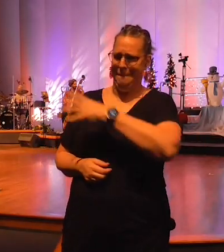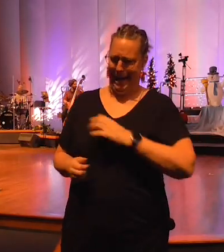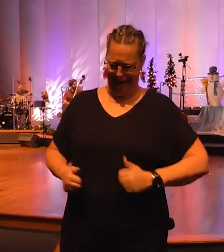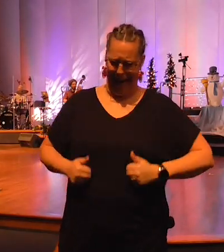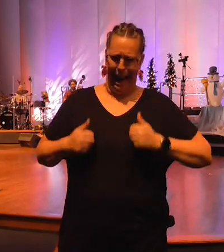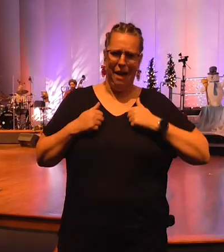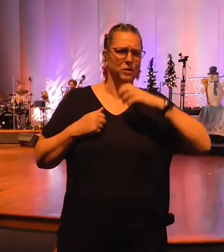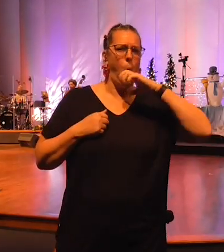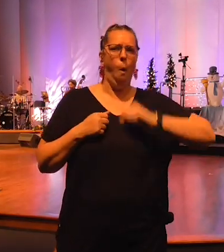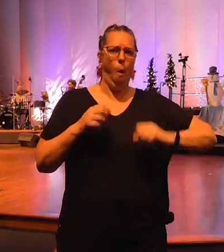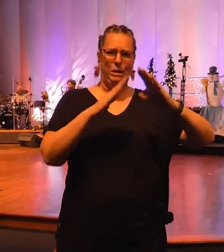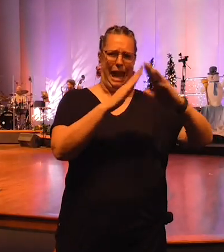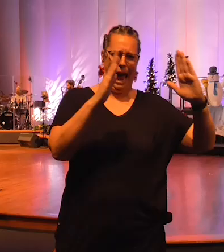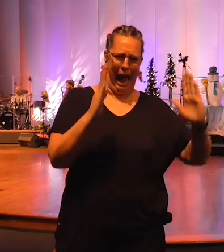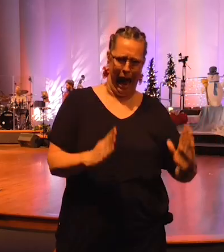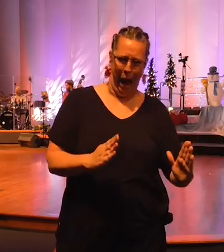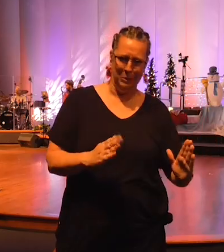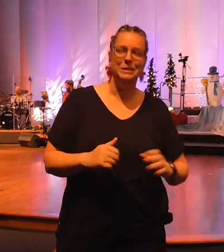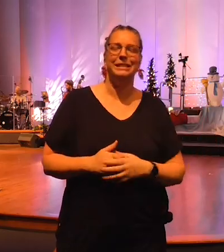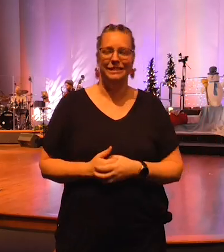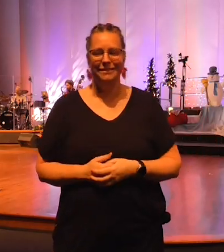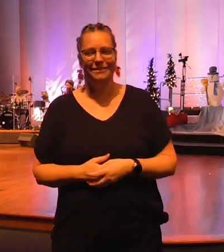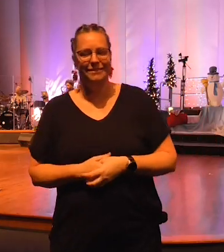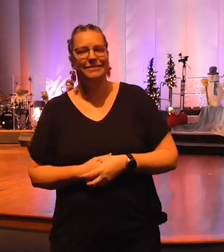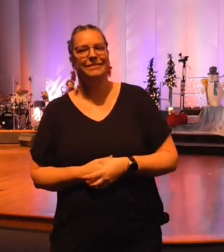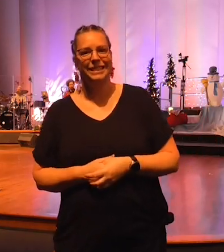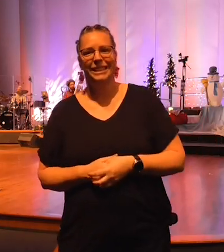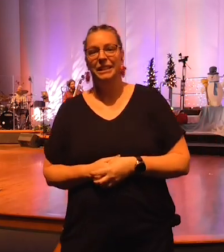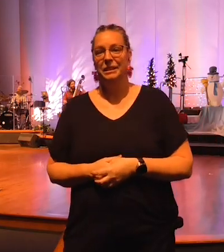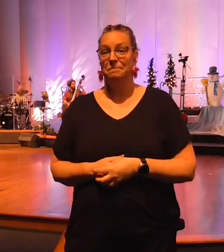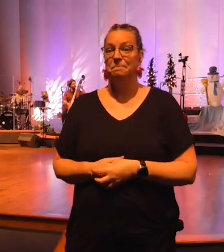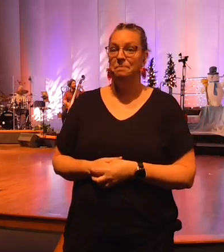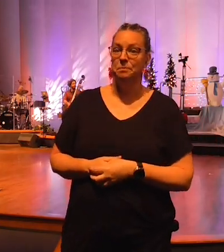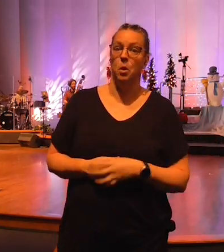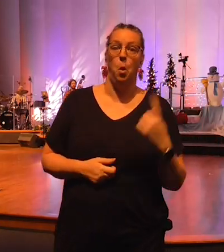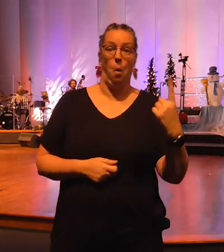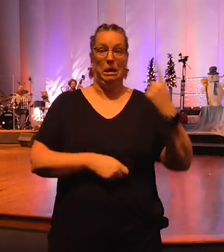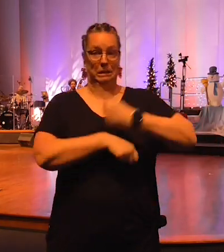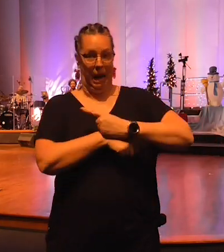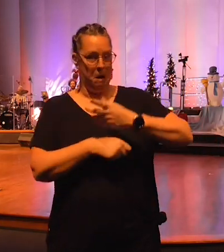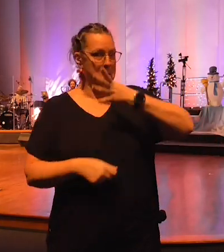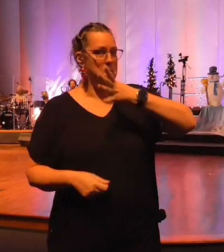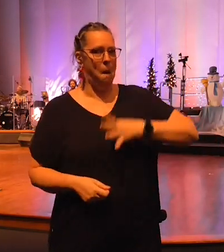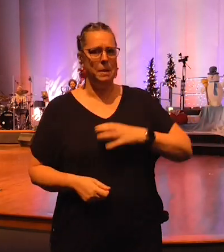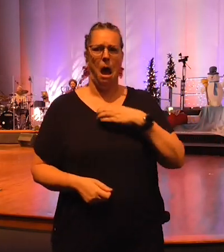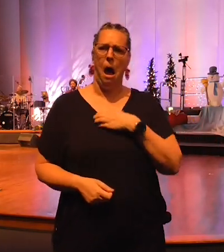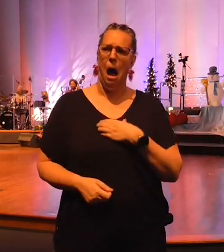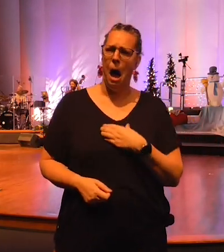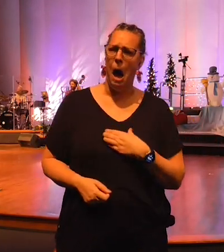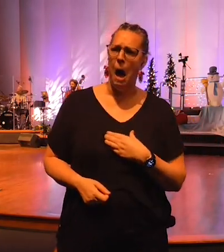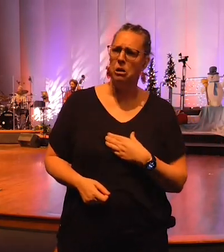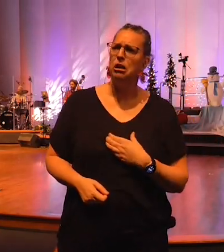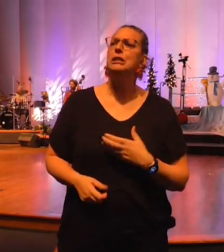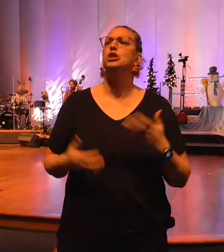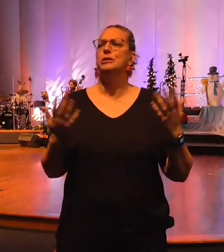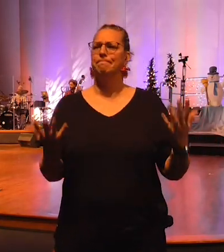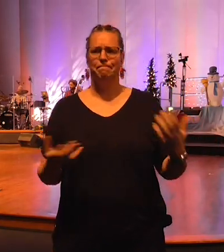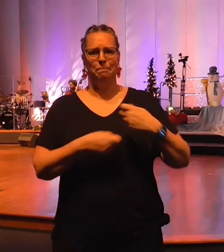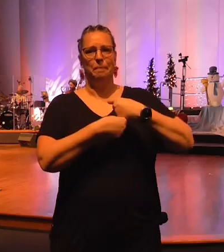little old woman a little old man lived in a little old house from what understand one